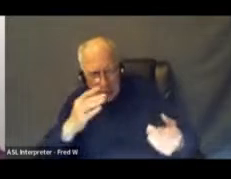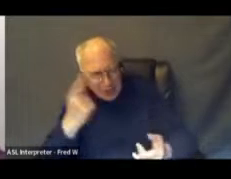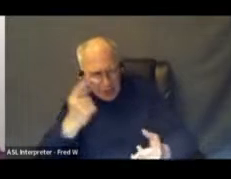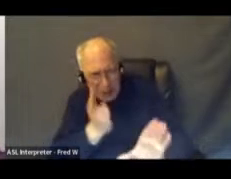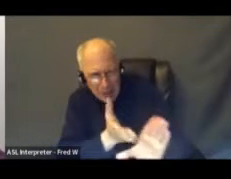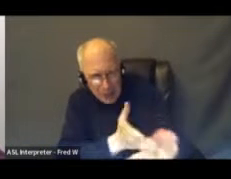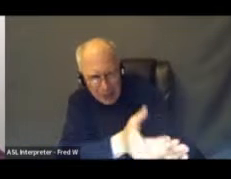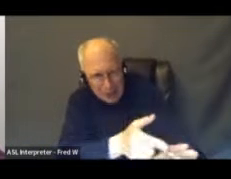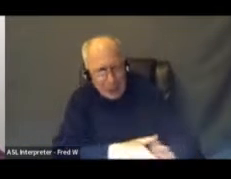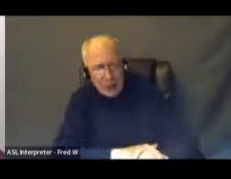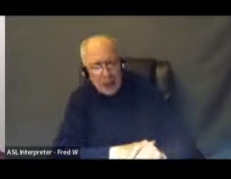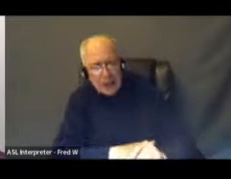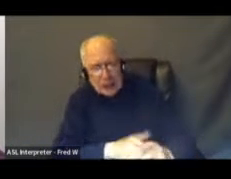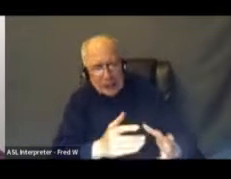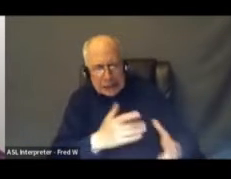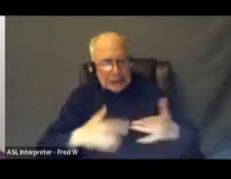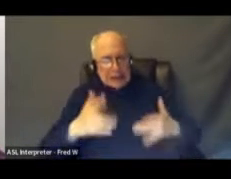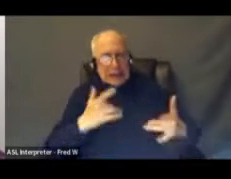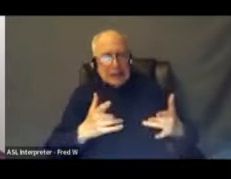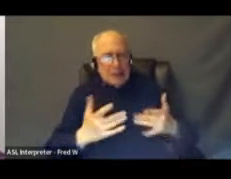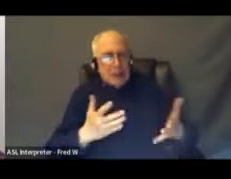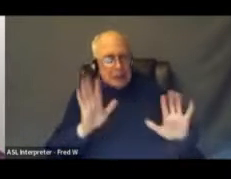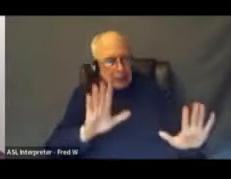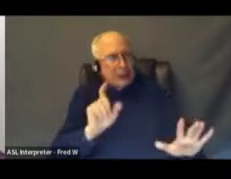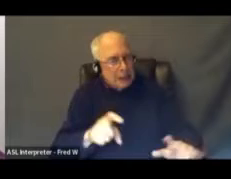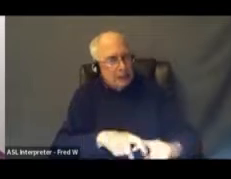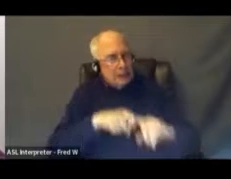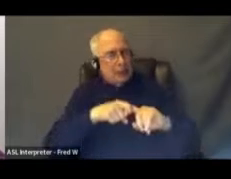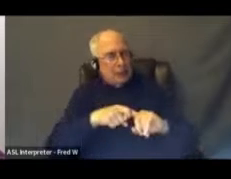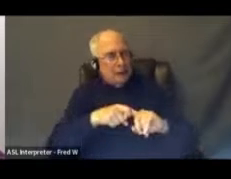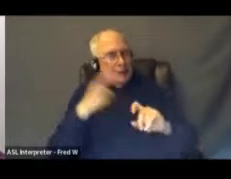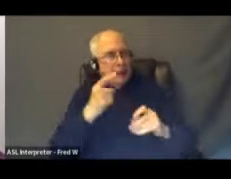to get overstimulated might need a brain break, have some silence, some deep breaths,